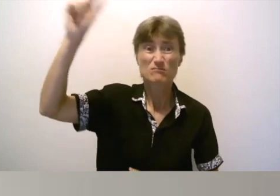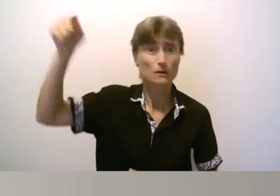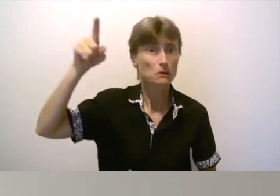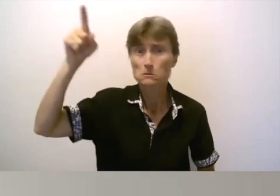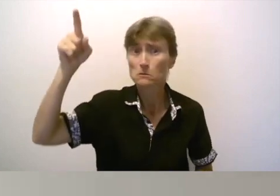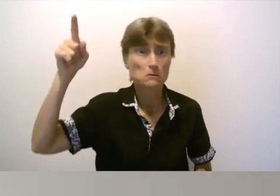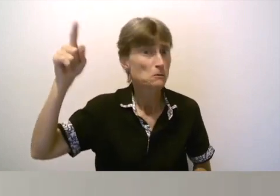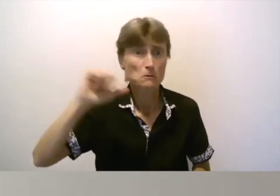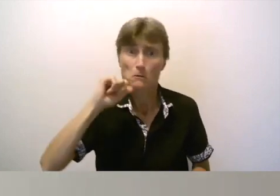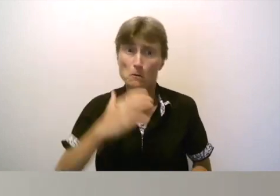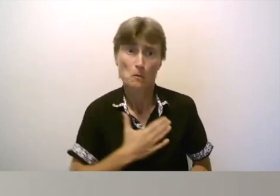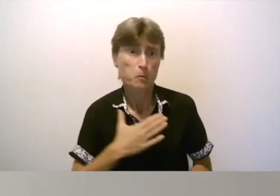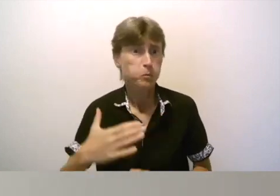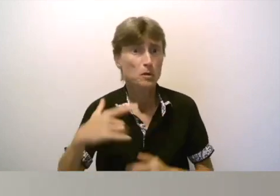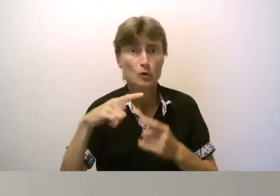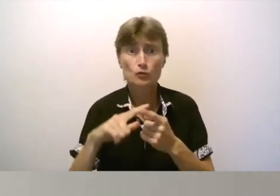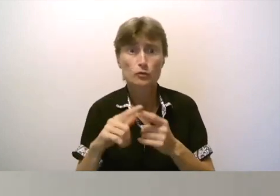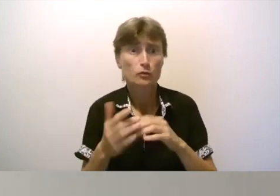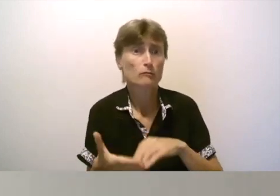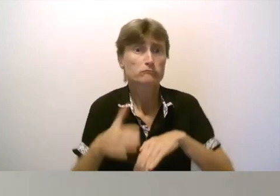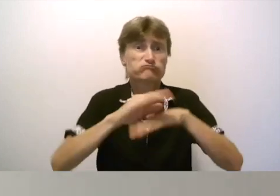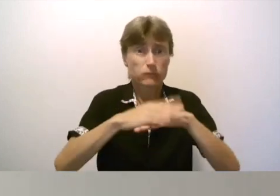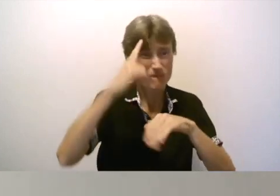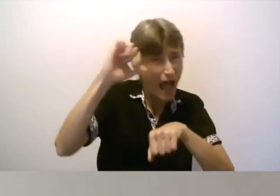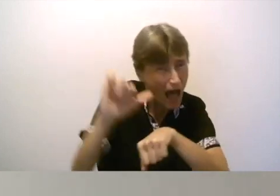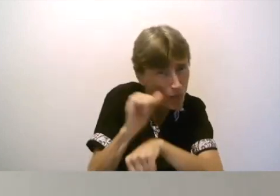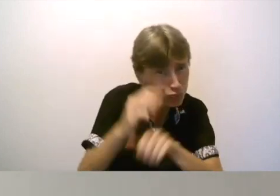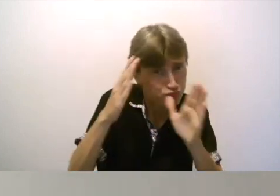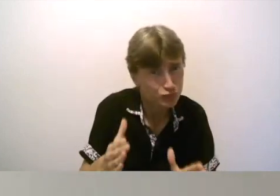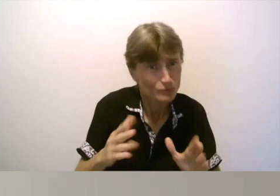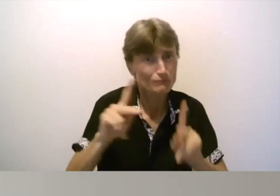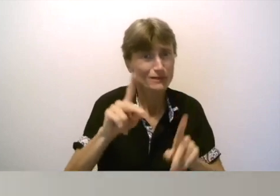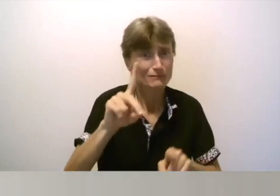any disability benefit in alberta what we ended up with was going to arts